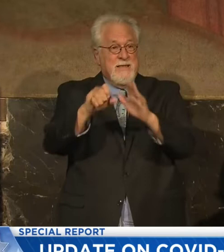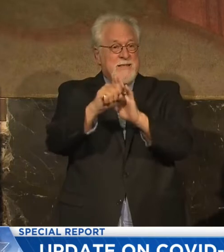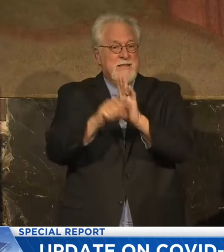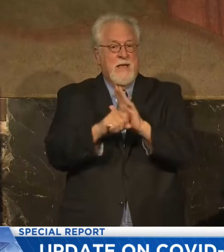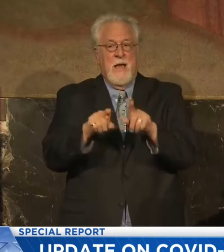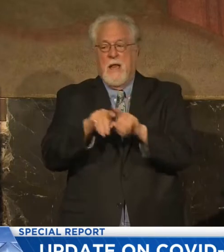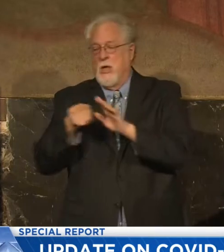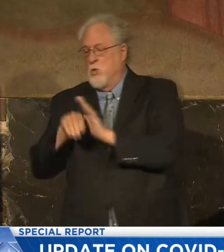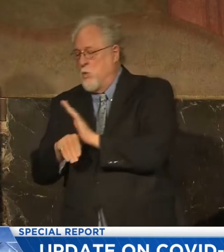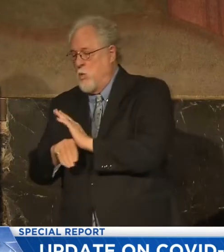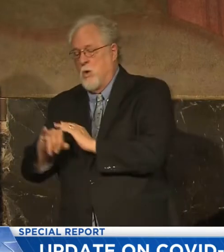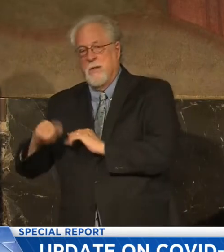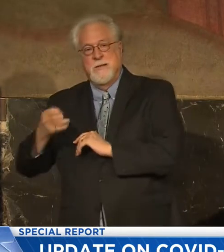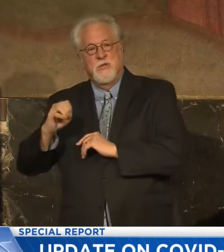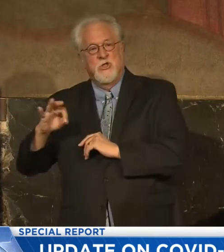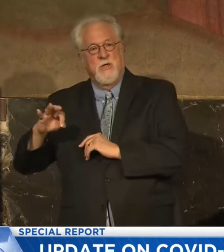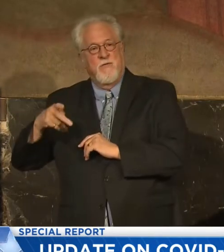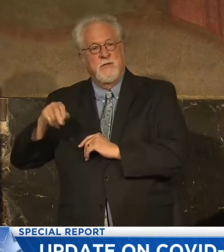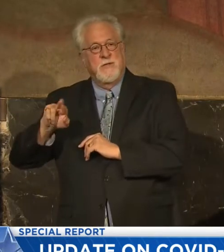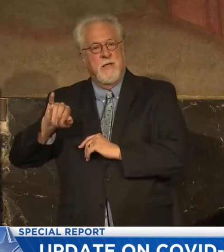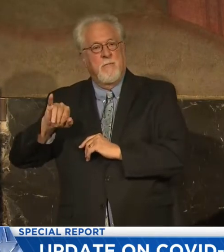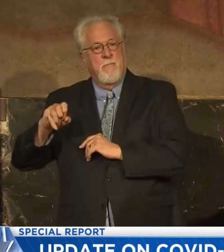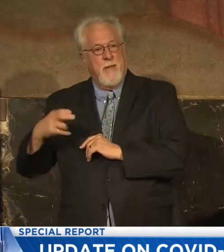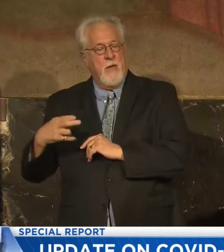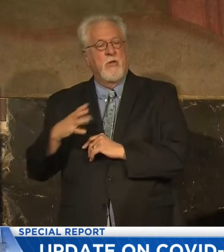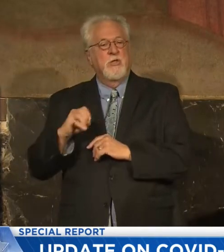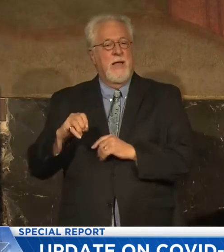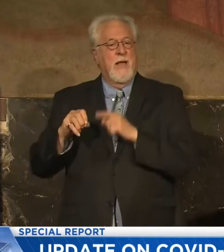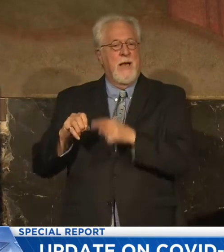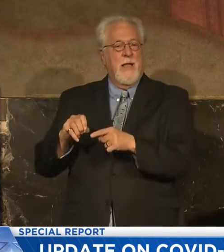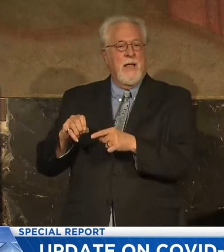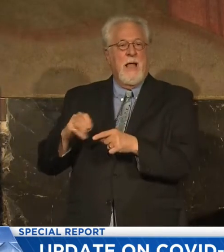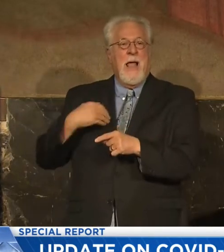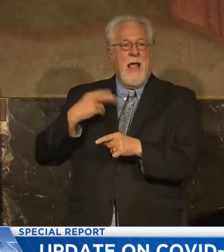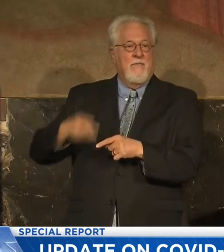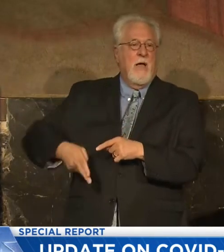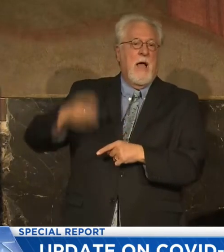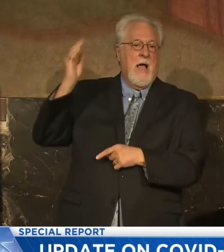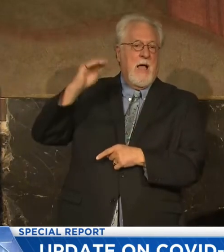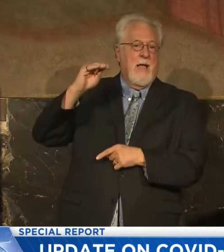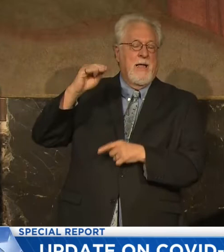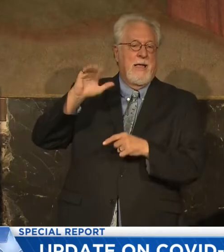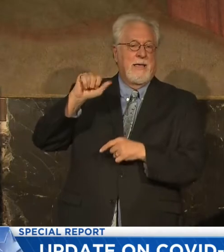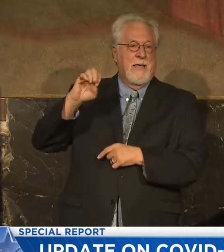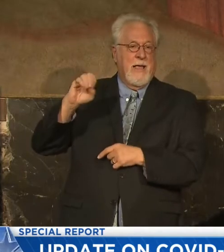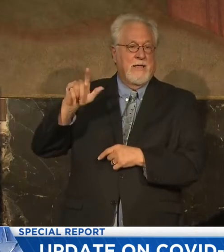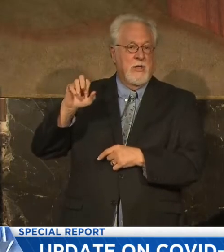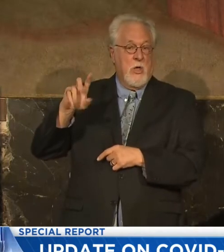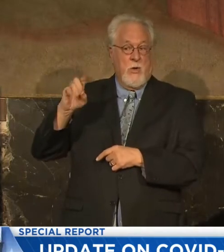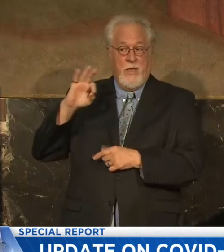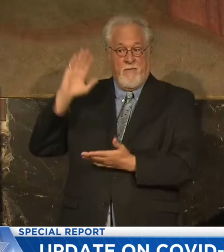LOWEST IT'S BEEN IN TWO MONTHS. AND SO FORTH. BUT SOMETIMES IF YOU HAVE POPULOUS REGIONS OF THE STATE,